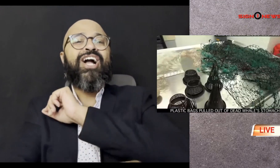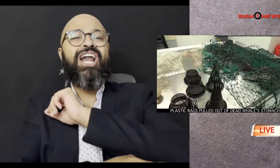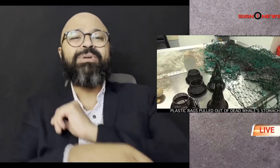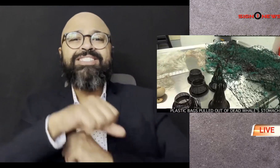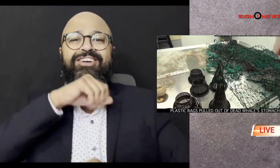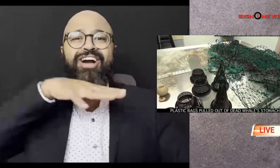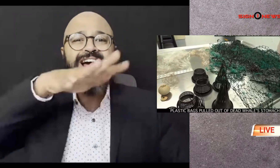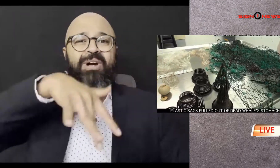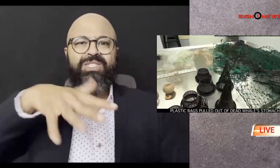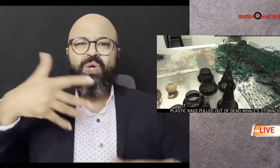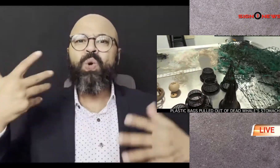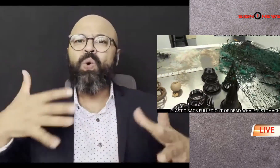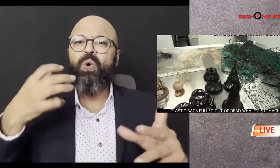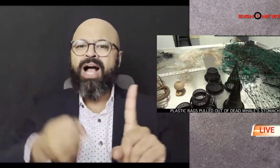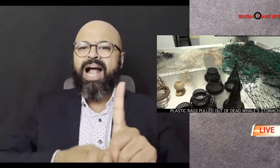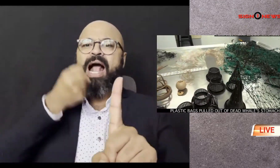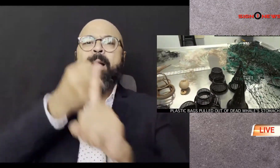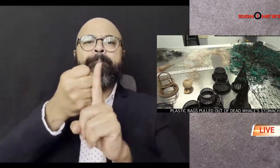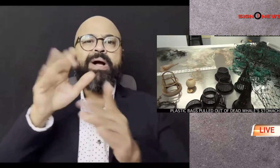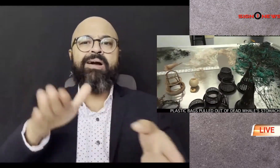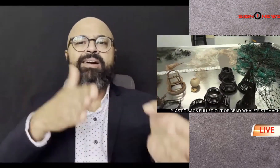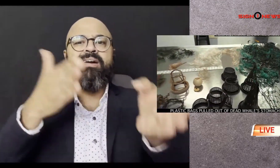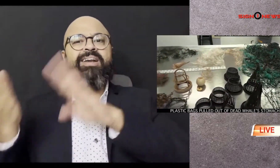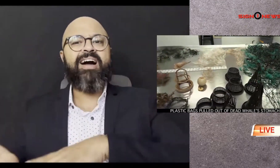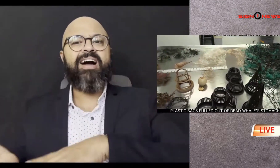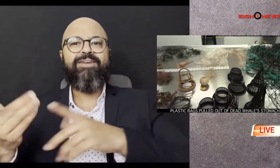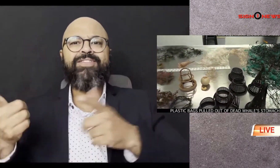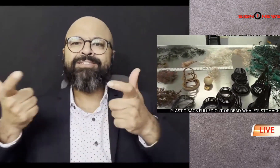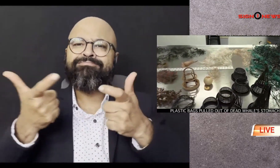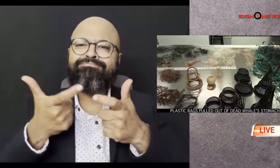litter may have played a role in the death of a massive whale